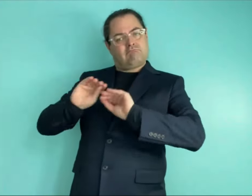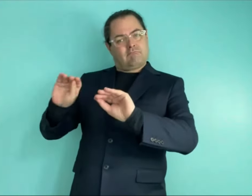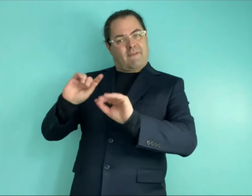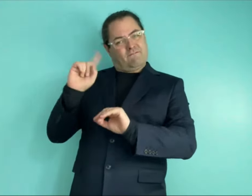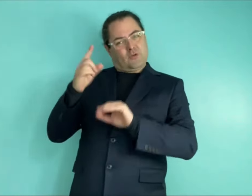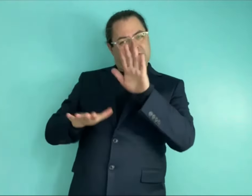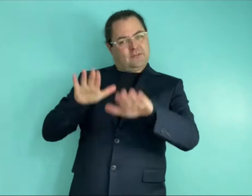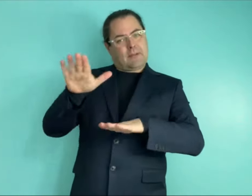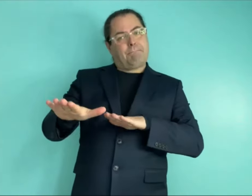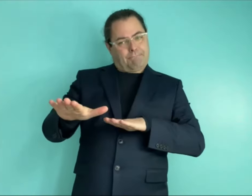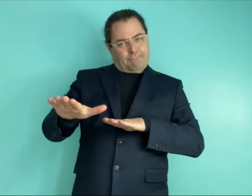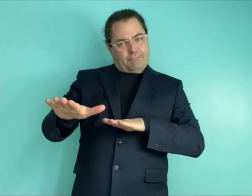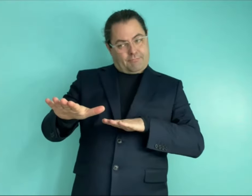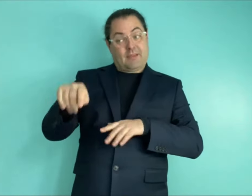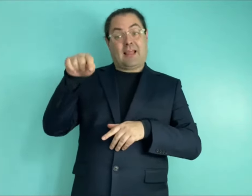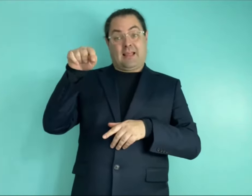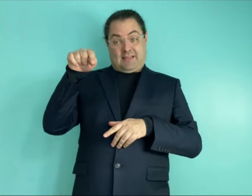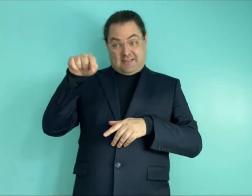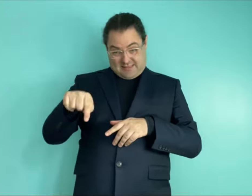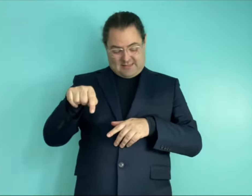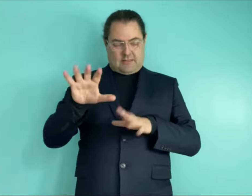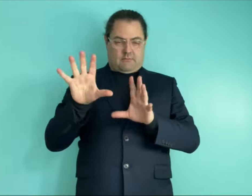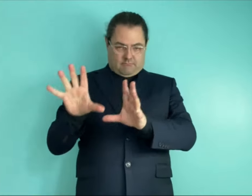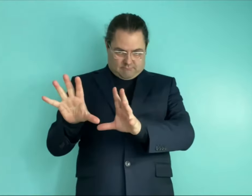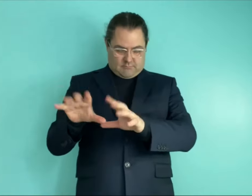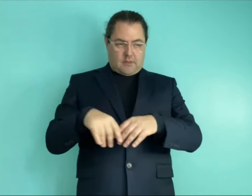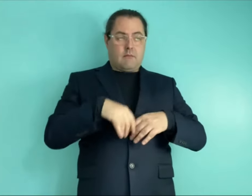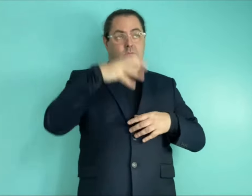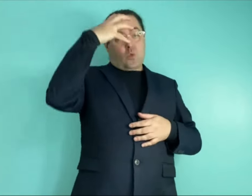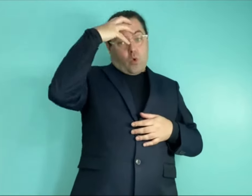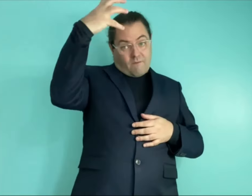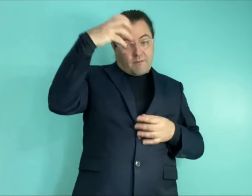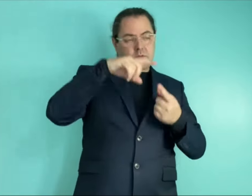attitude of employers, including the government, and everyone else, because,